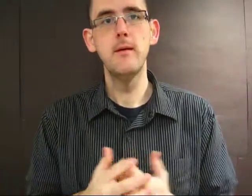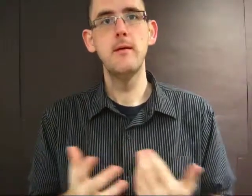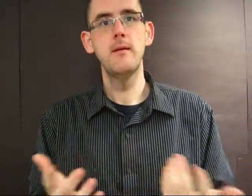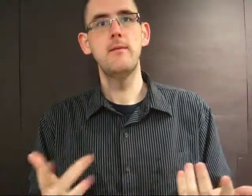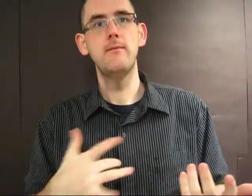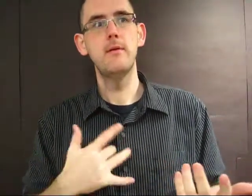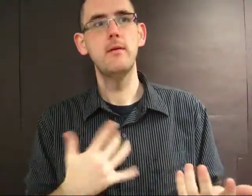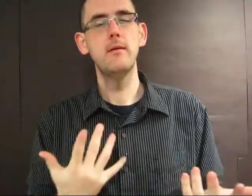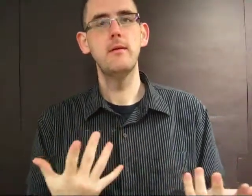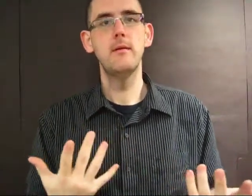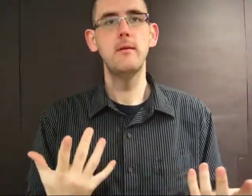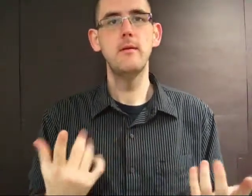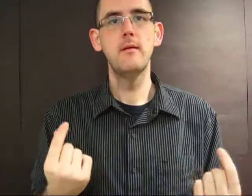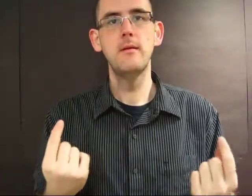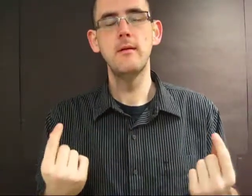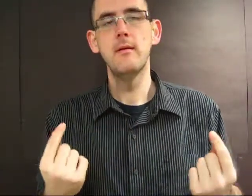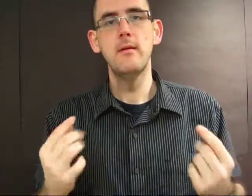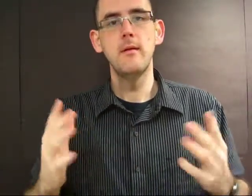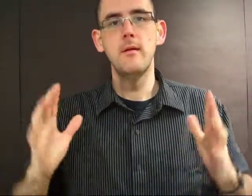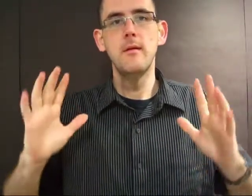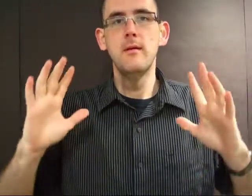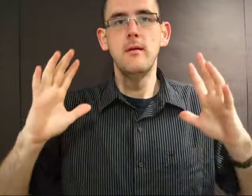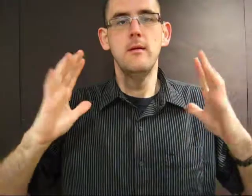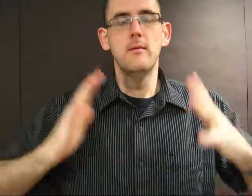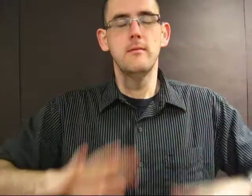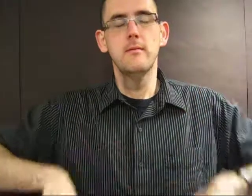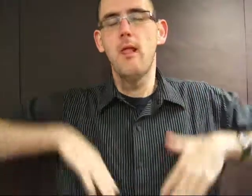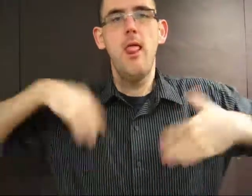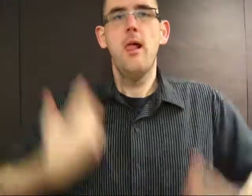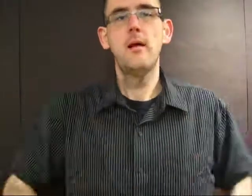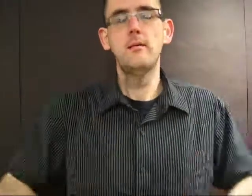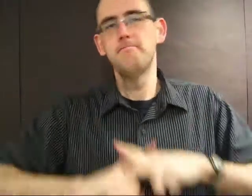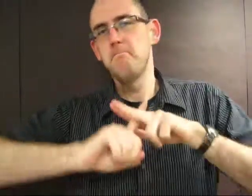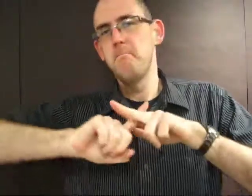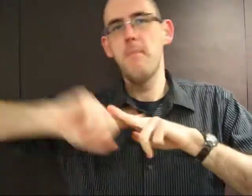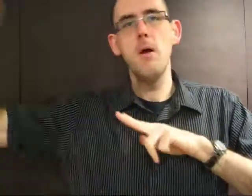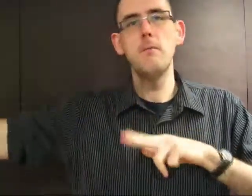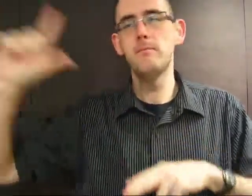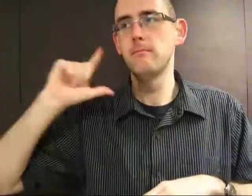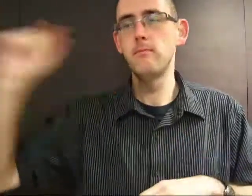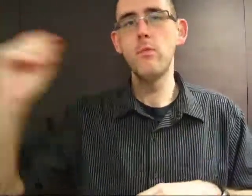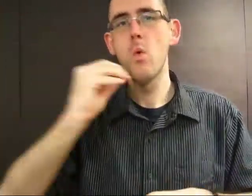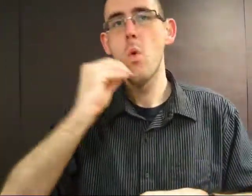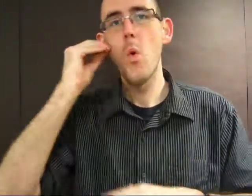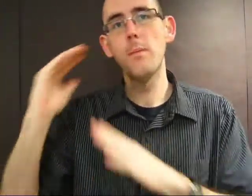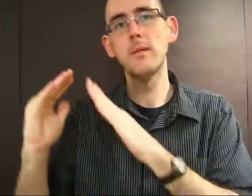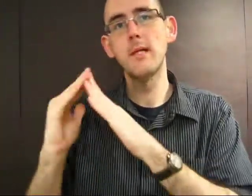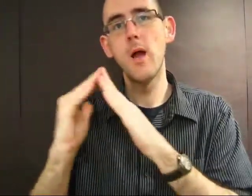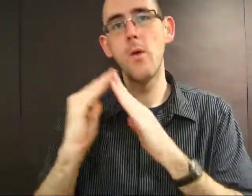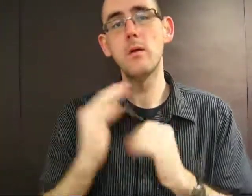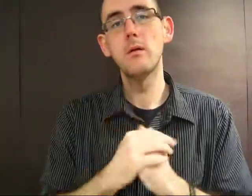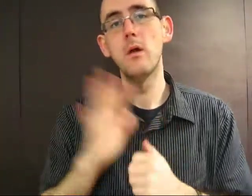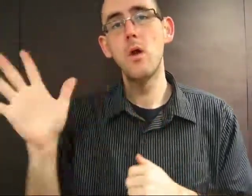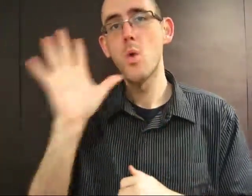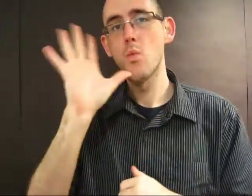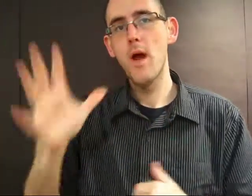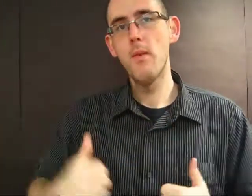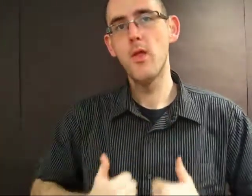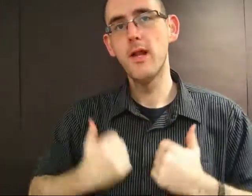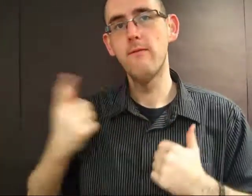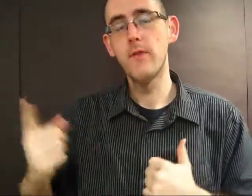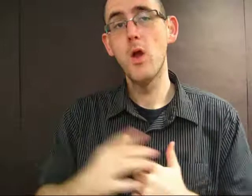Distraught, she flees for her hometown, where her grandmother lives.